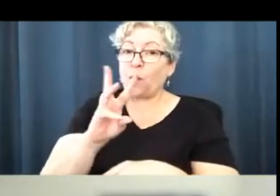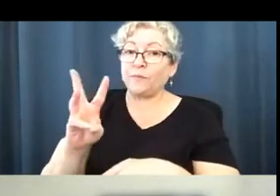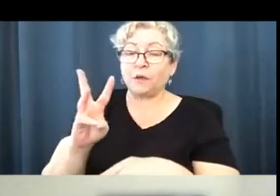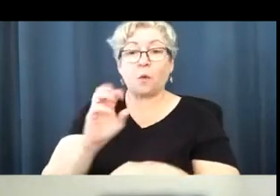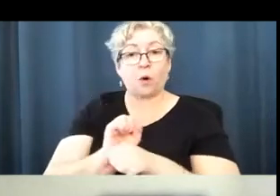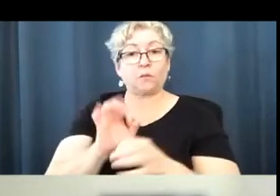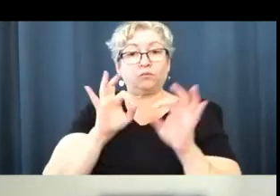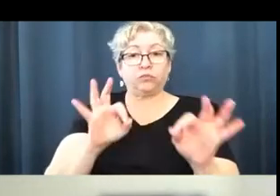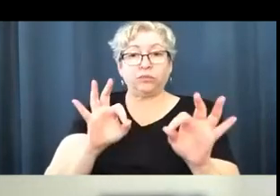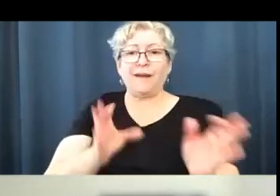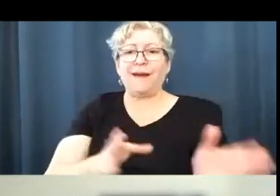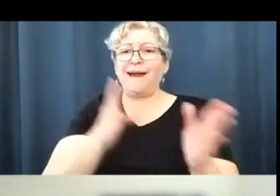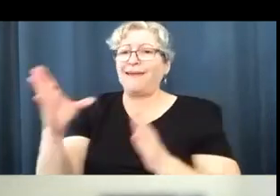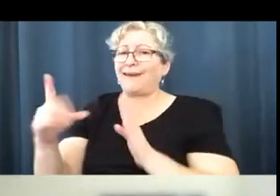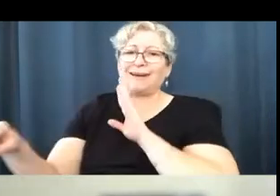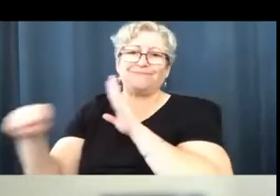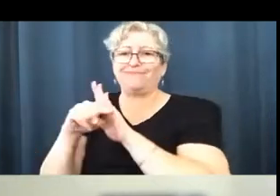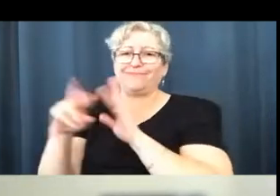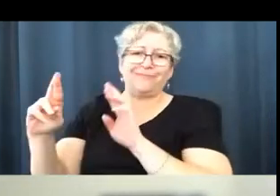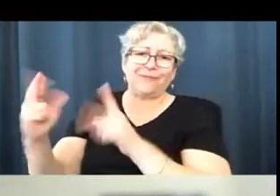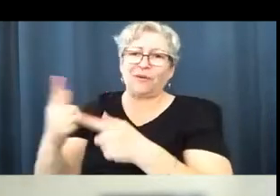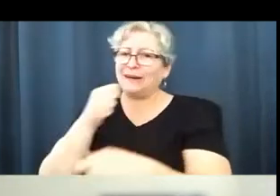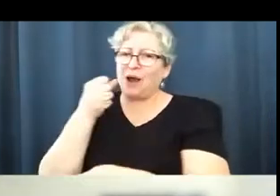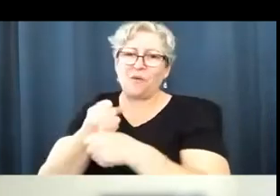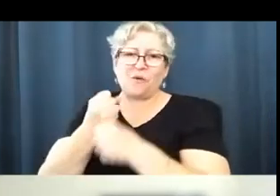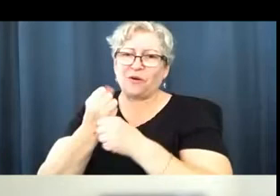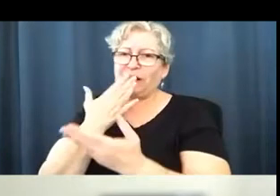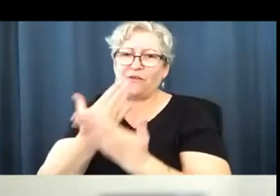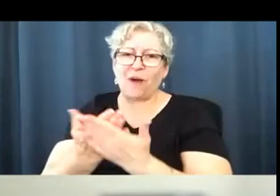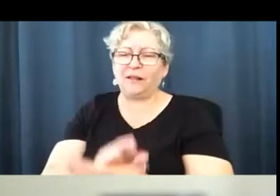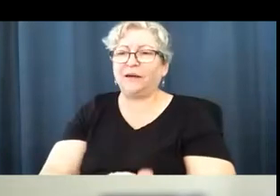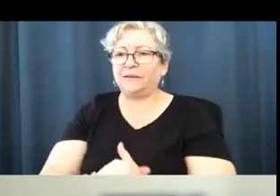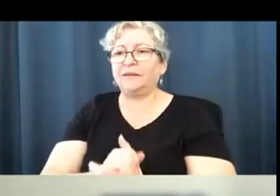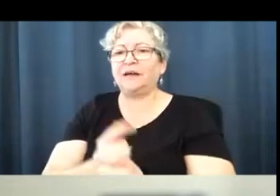and a bad version where it's not working correctly. So I'll go ahead and click play.